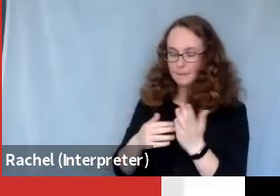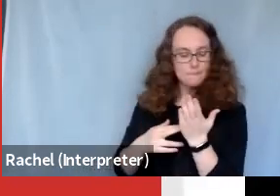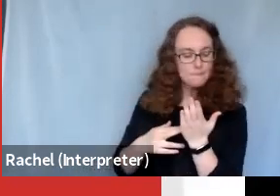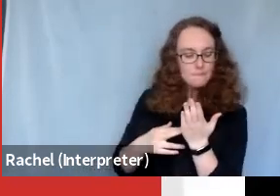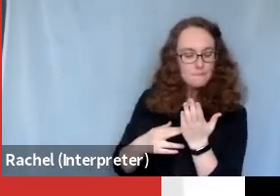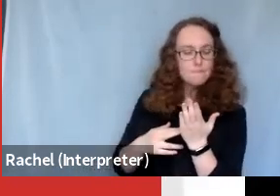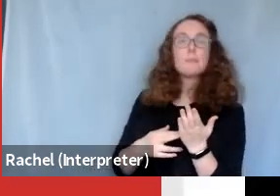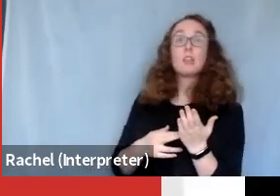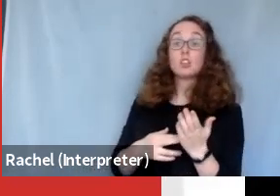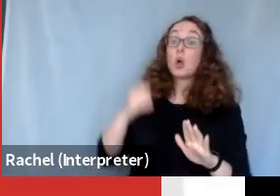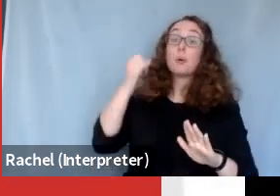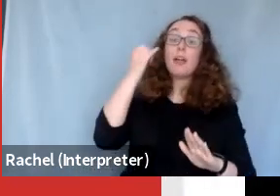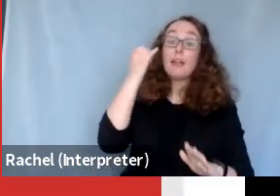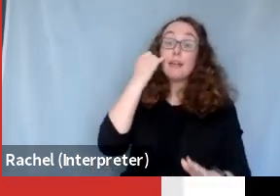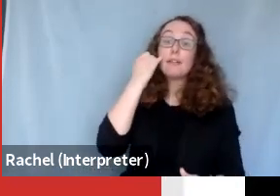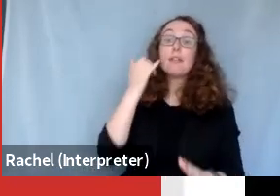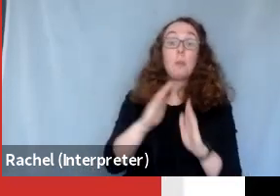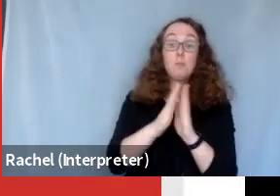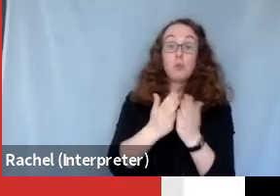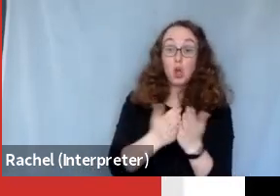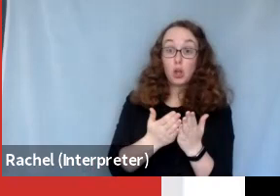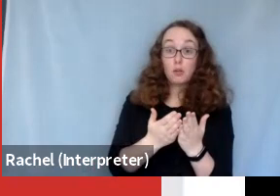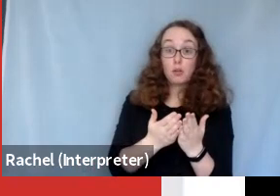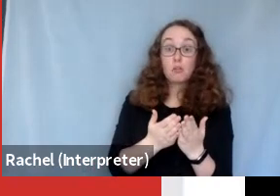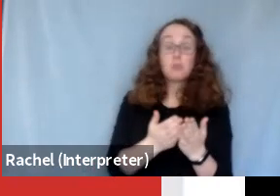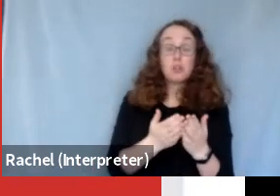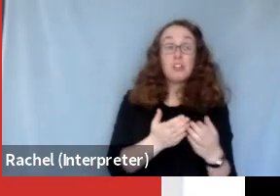an English book, if it's on Amazon if it was expensive